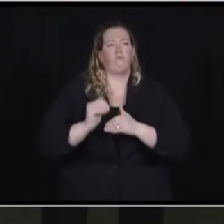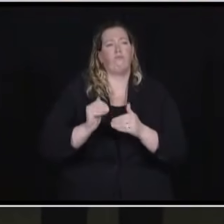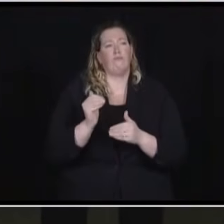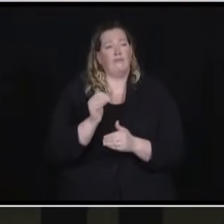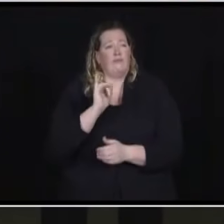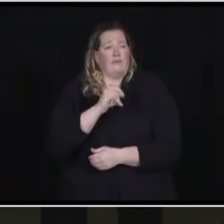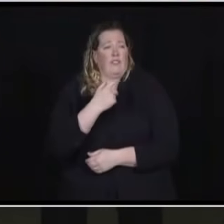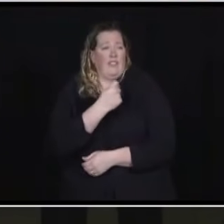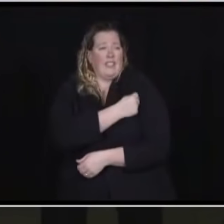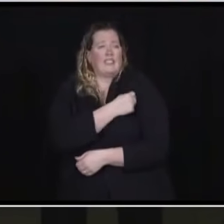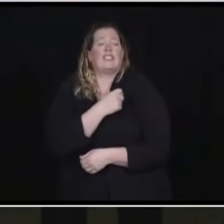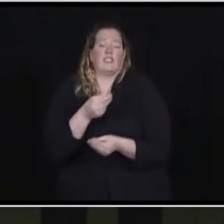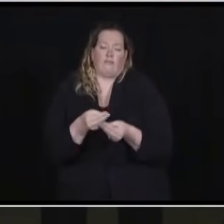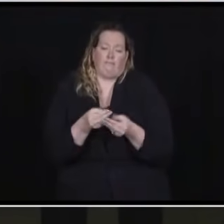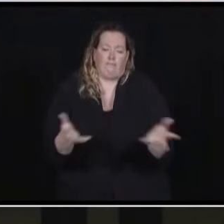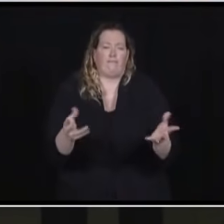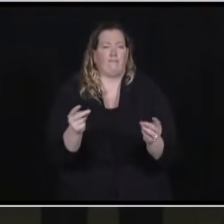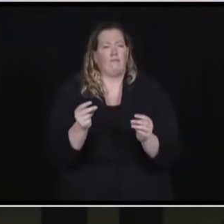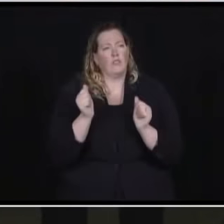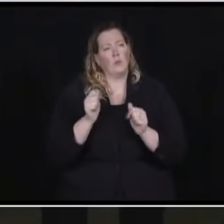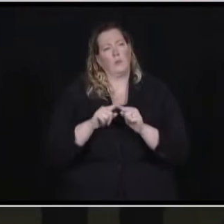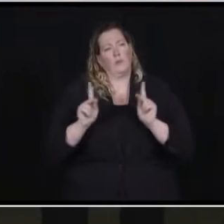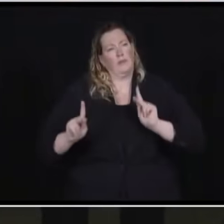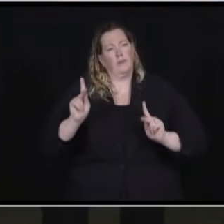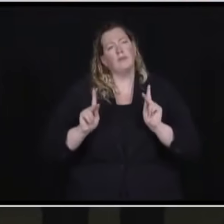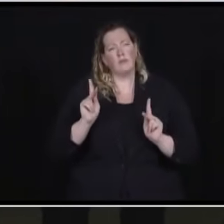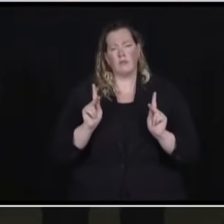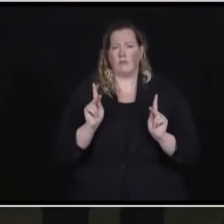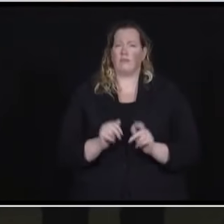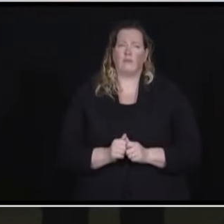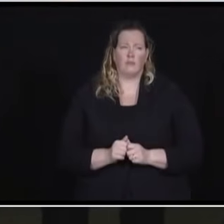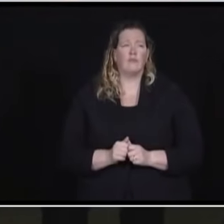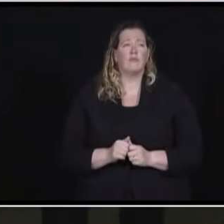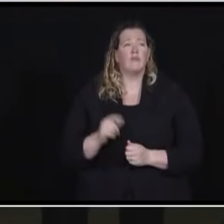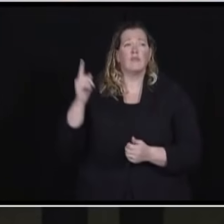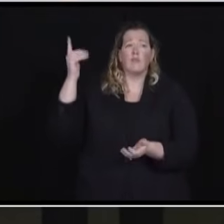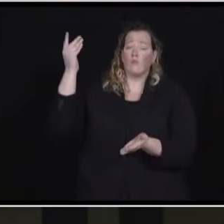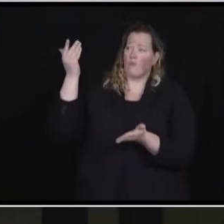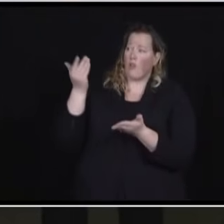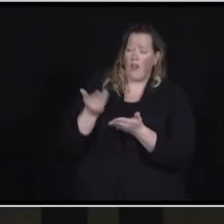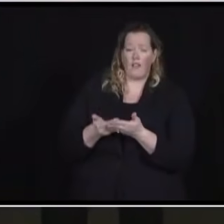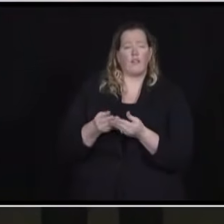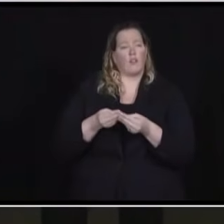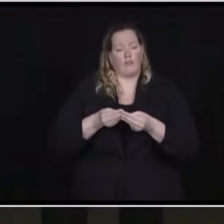good work to all of them have been doing and it is good work, I'm to say that again, and our role